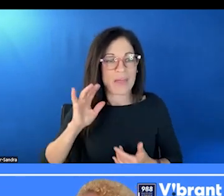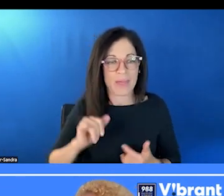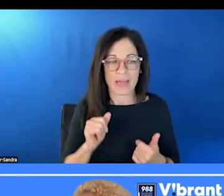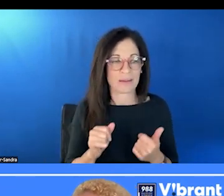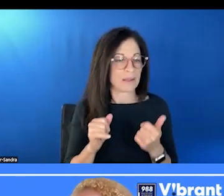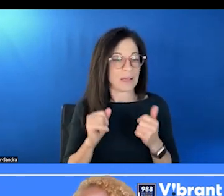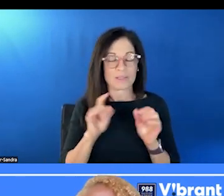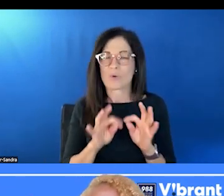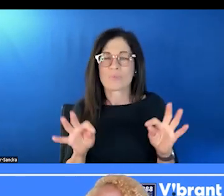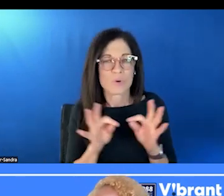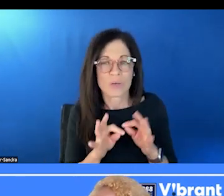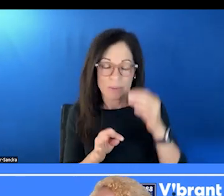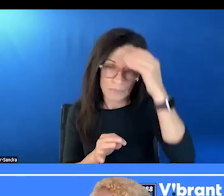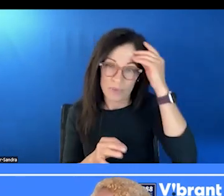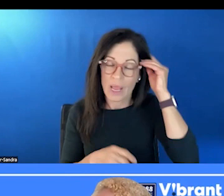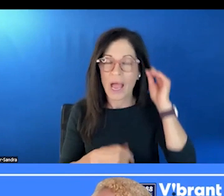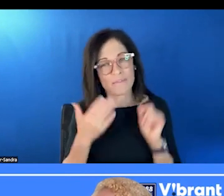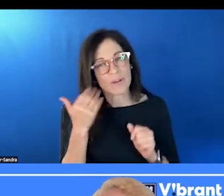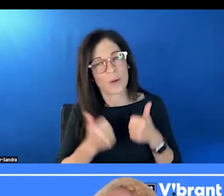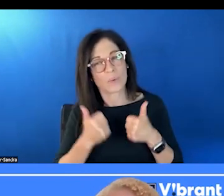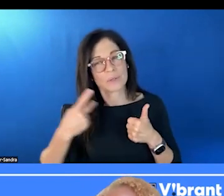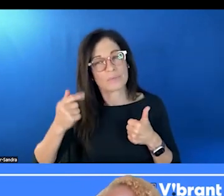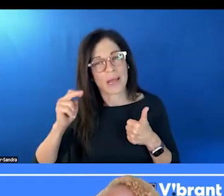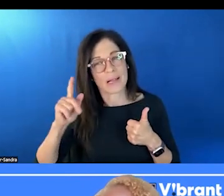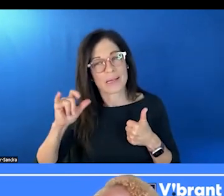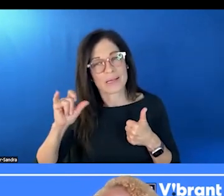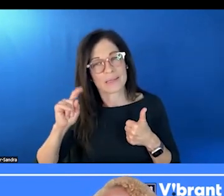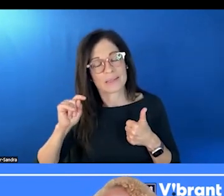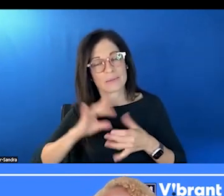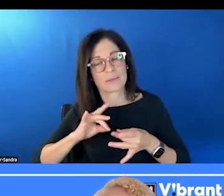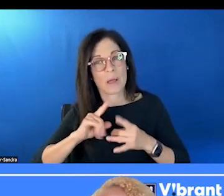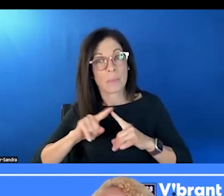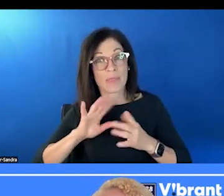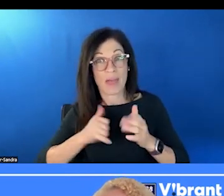I FORGOT WHO BROUGHT IT UP, BUT THE FOLLOWUP PIECE IS CRITICAL.